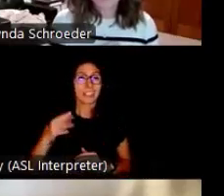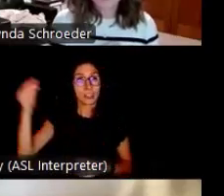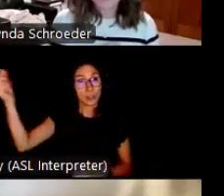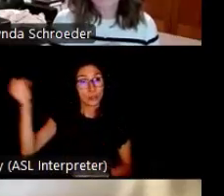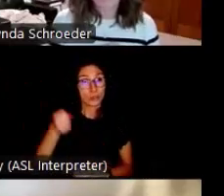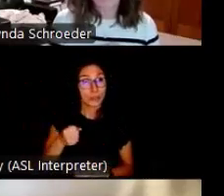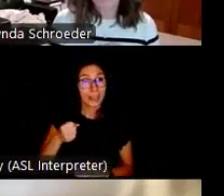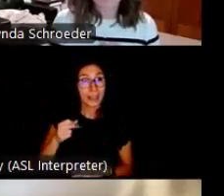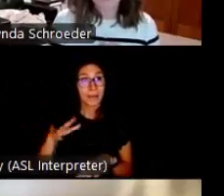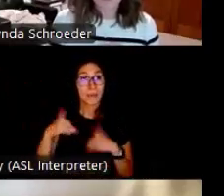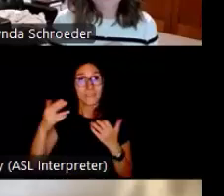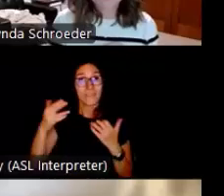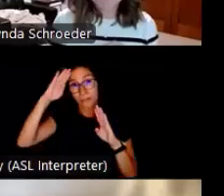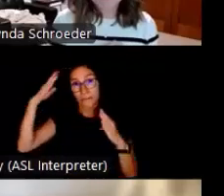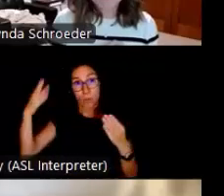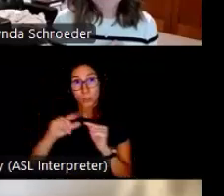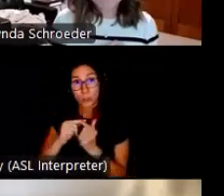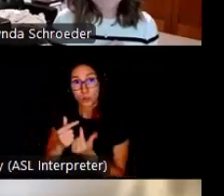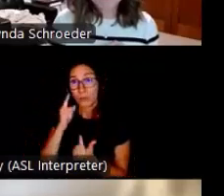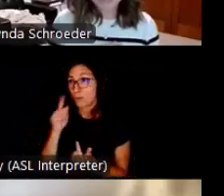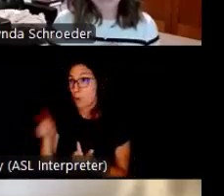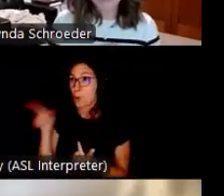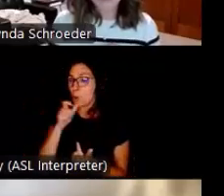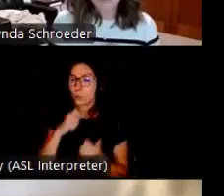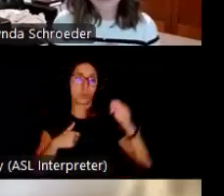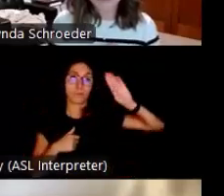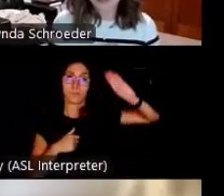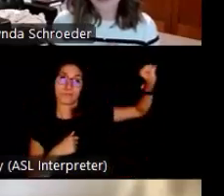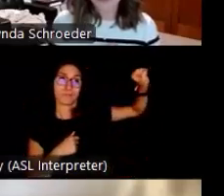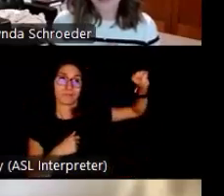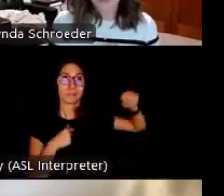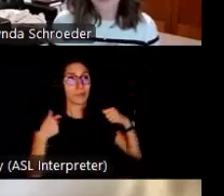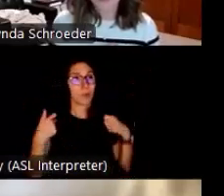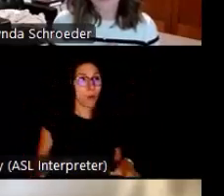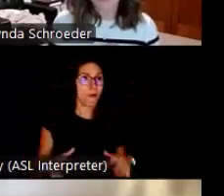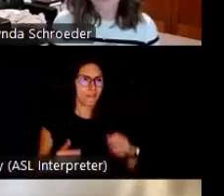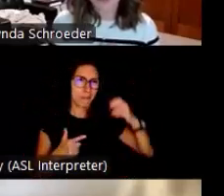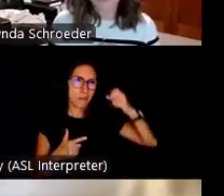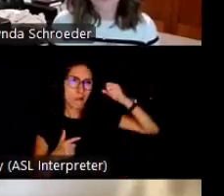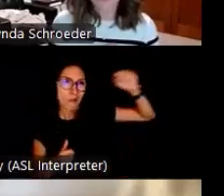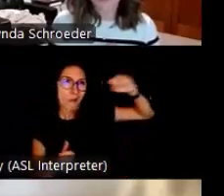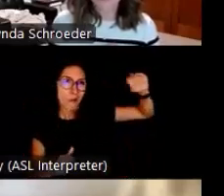who don't want the message. So we did that around colorectal cancer screening.